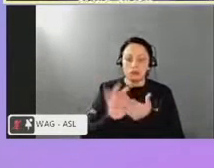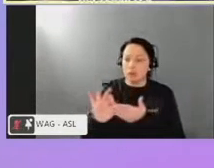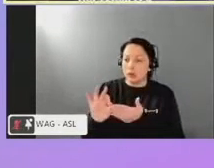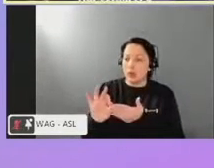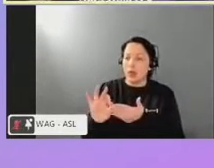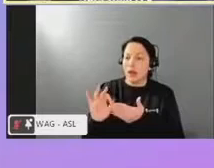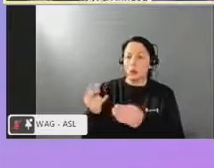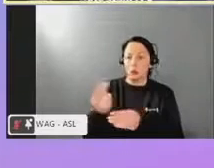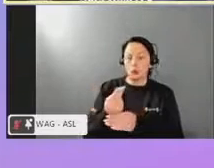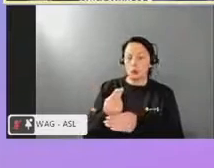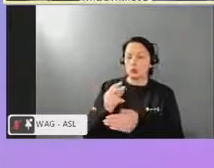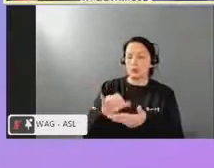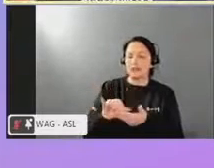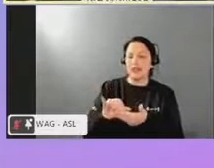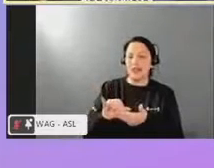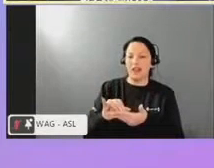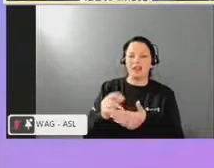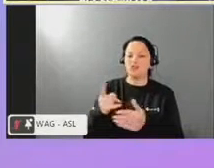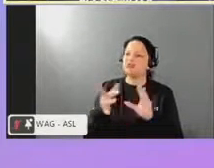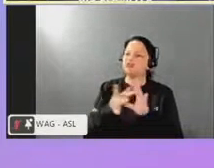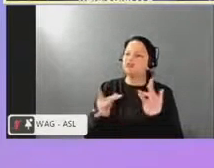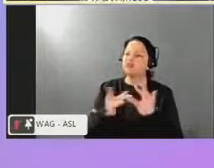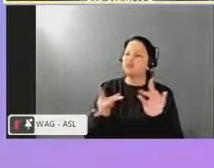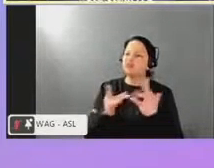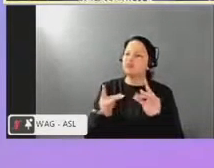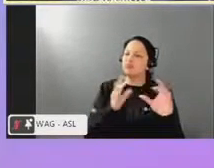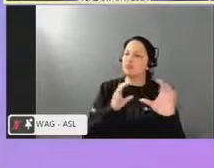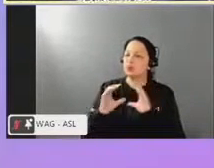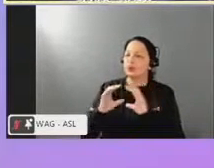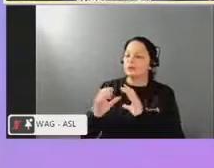presenting that wall wall, is a little small, is it harder